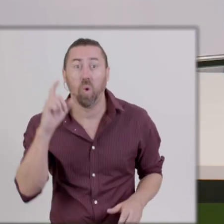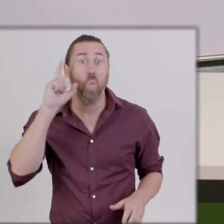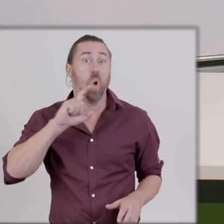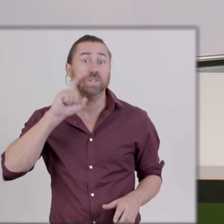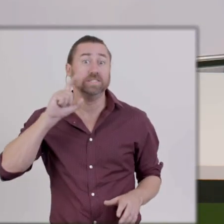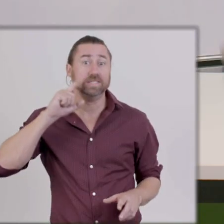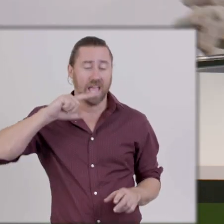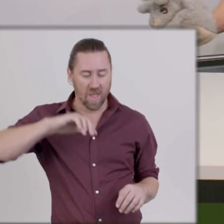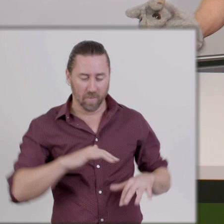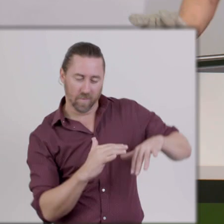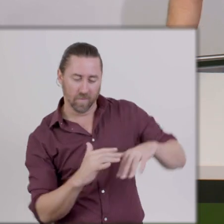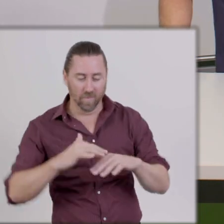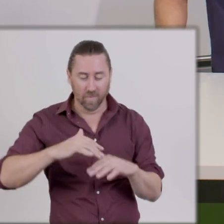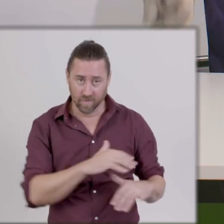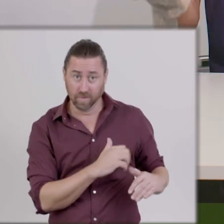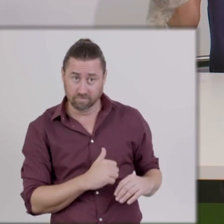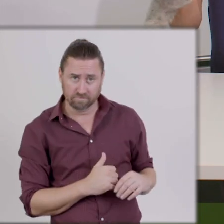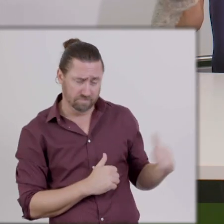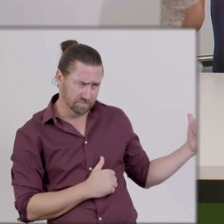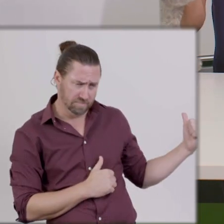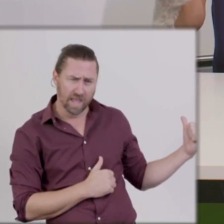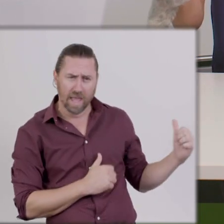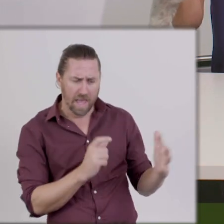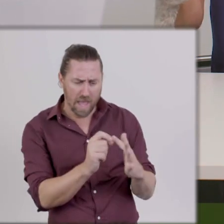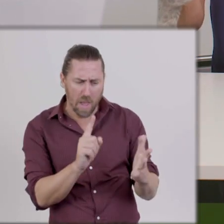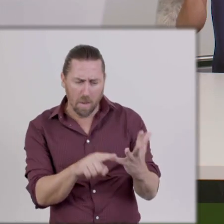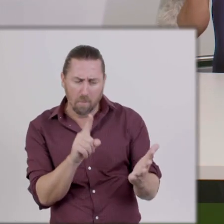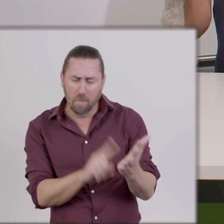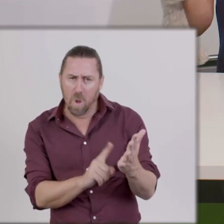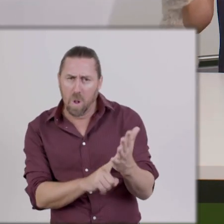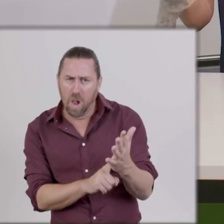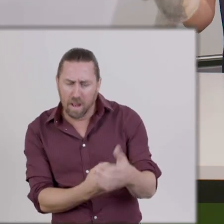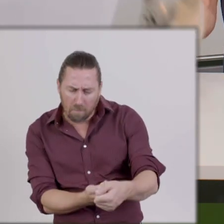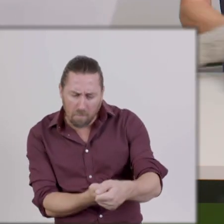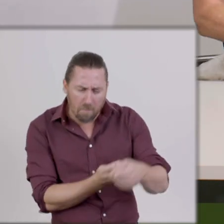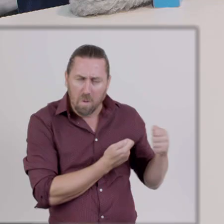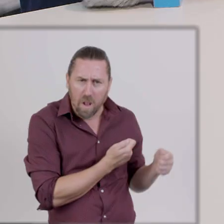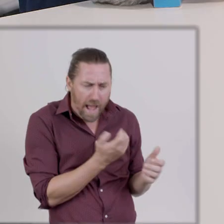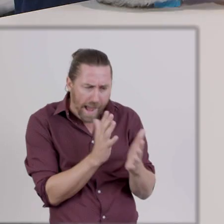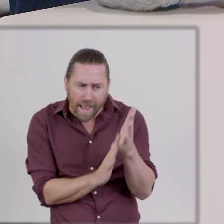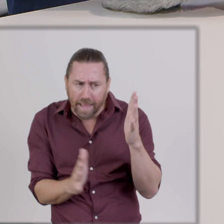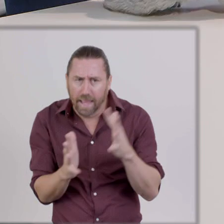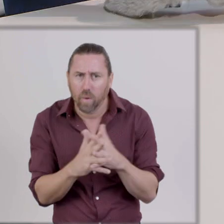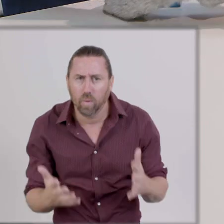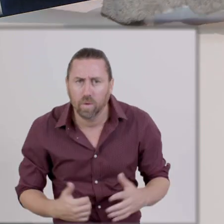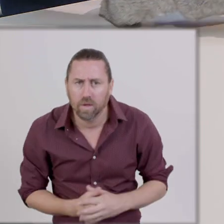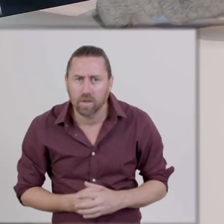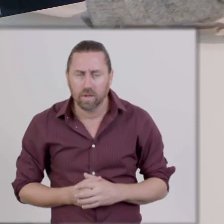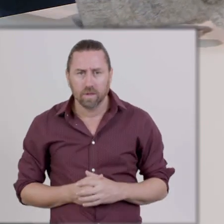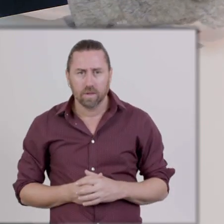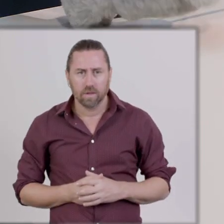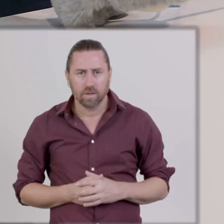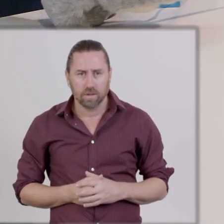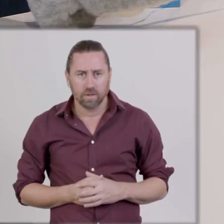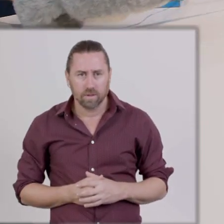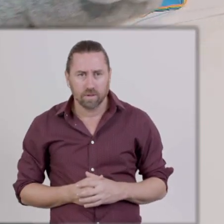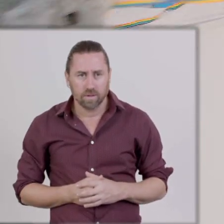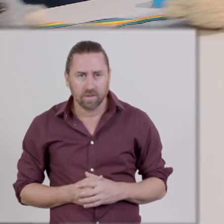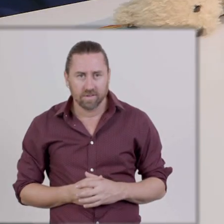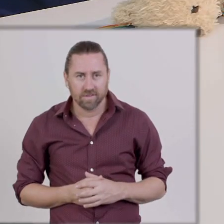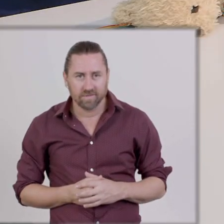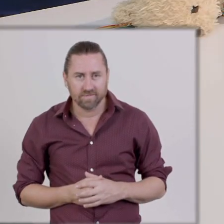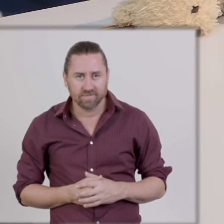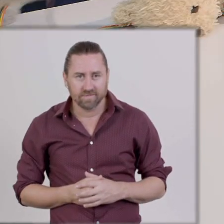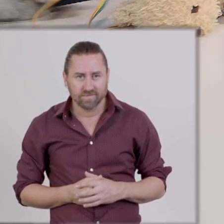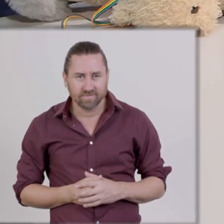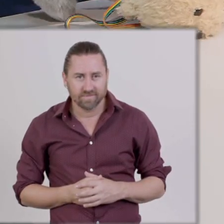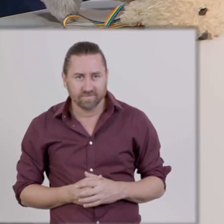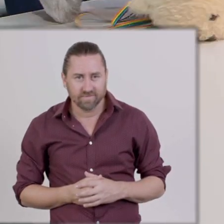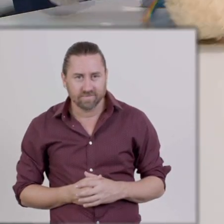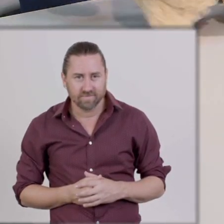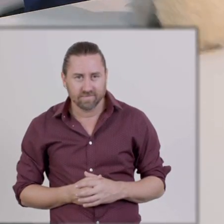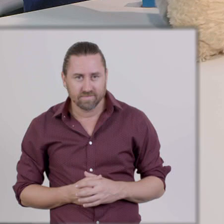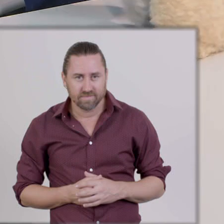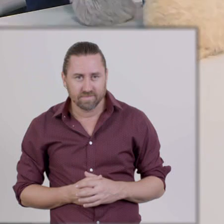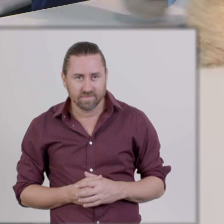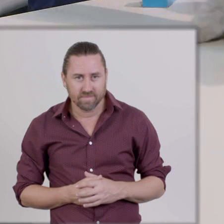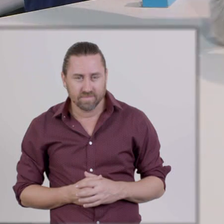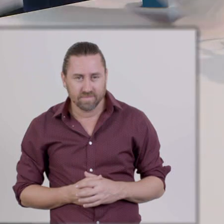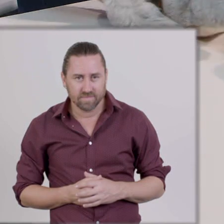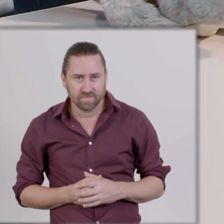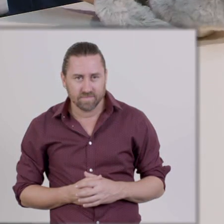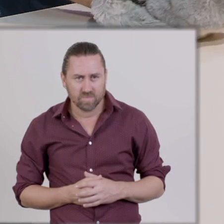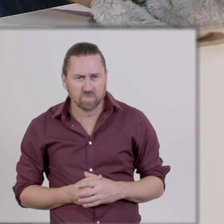Which direction is Possum going to have to pull to get him out?